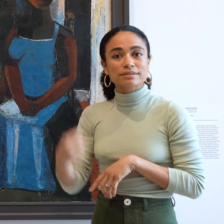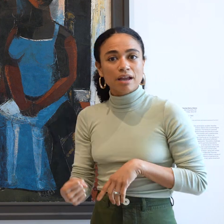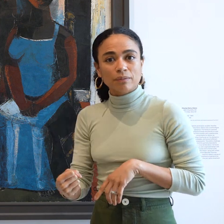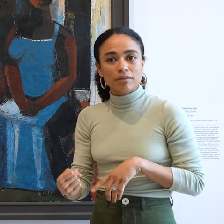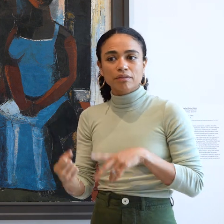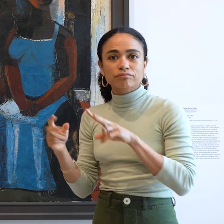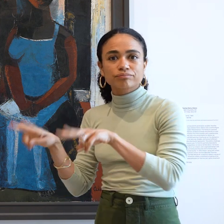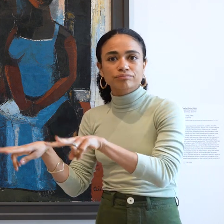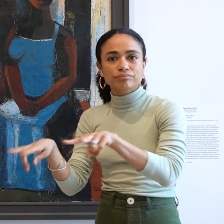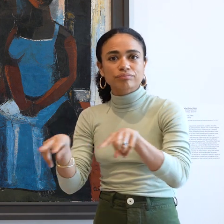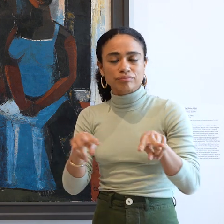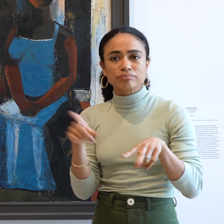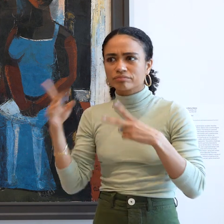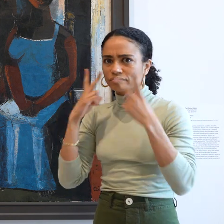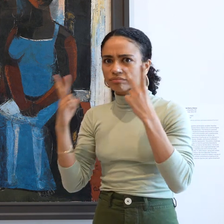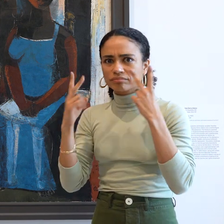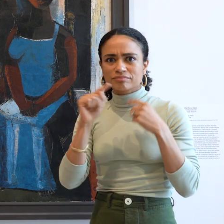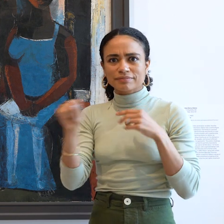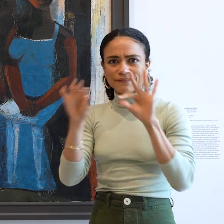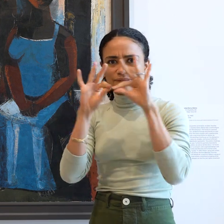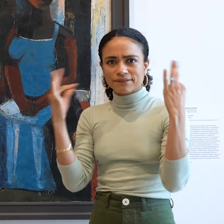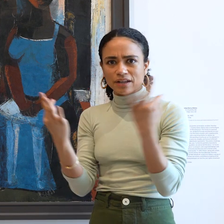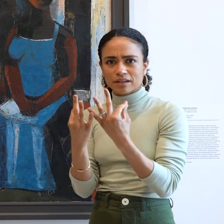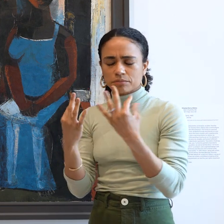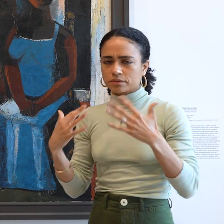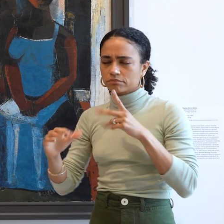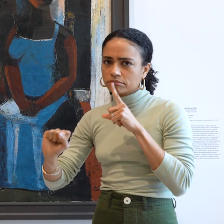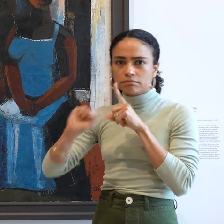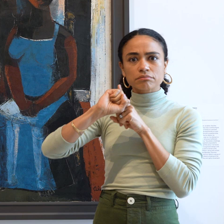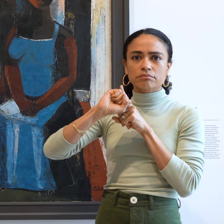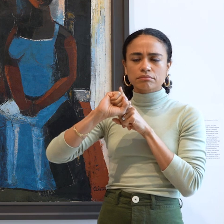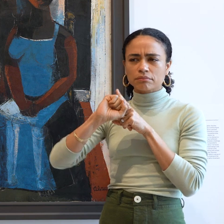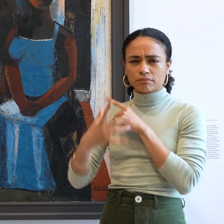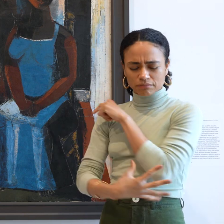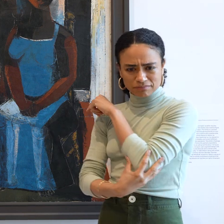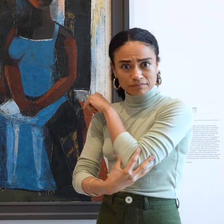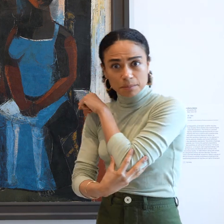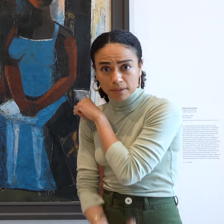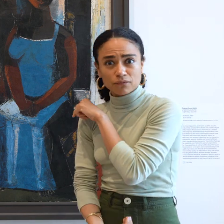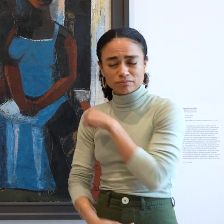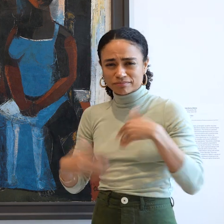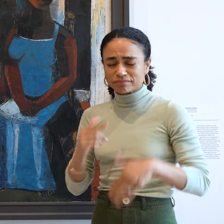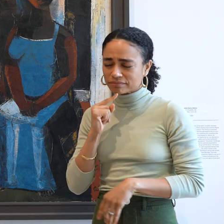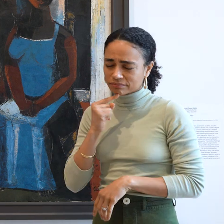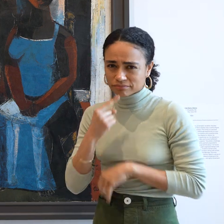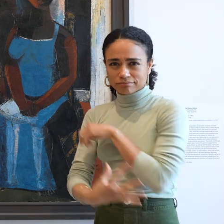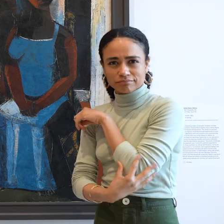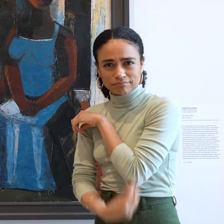While on this trip, he observed families, and was struck by their extreme poverty.